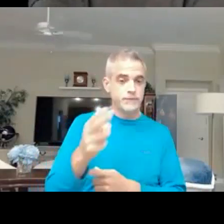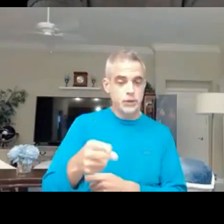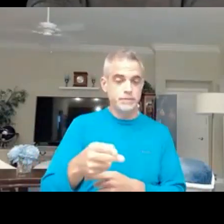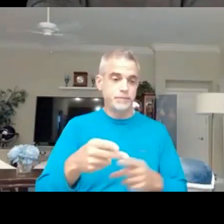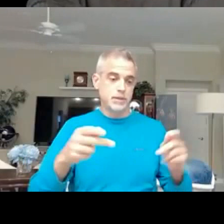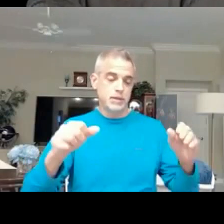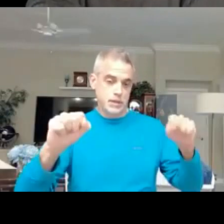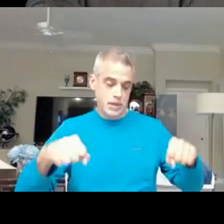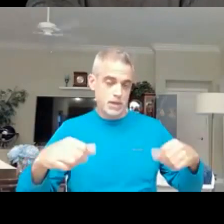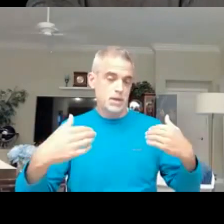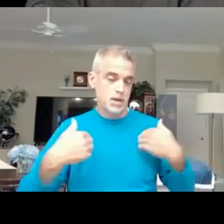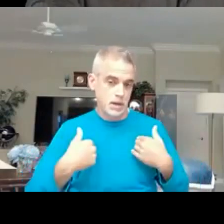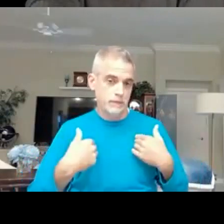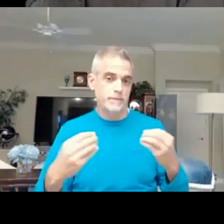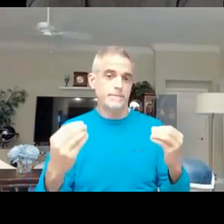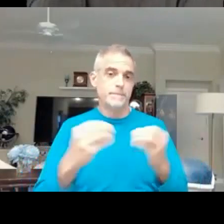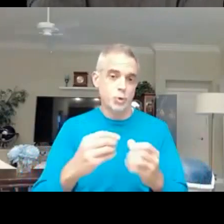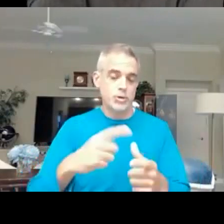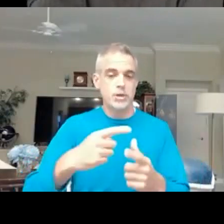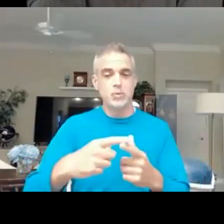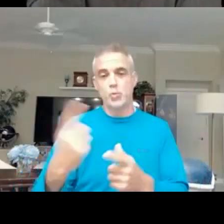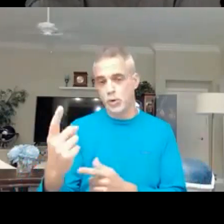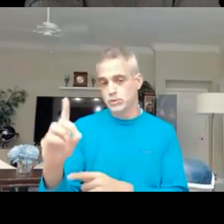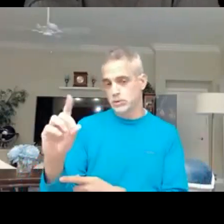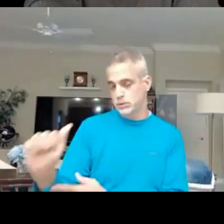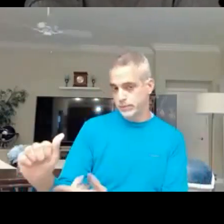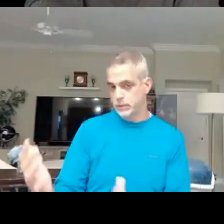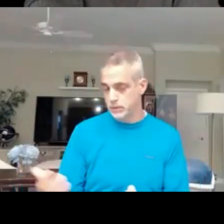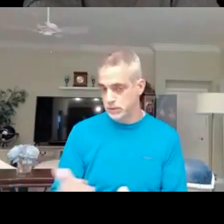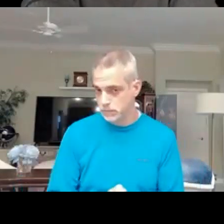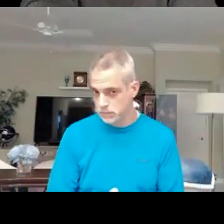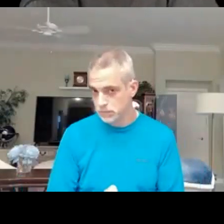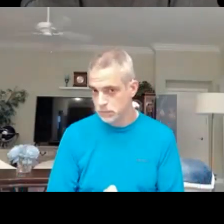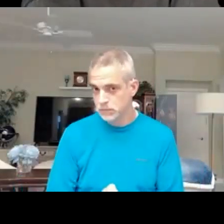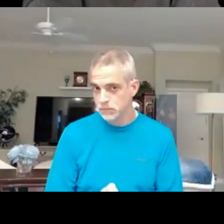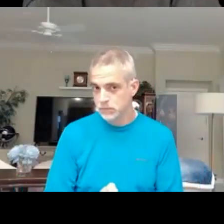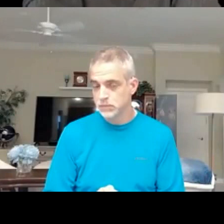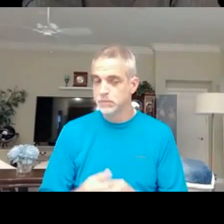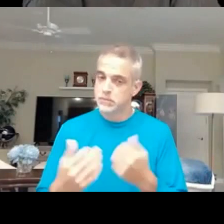Yes, deaf and hard of hearing, has more than more than one disabilities.